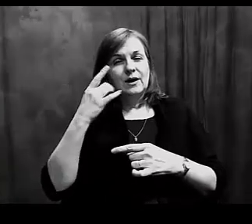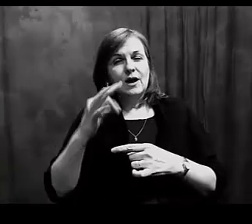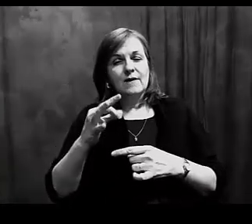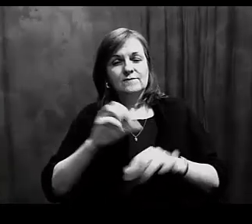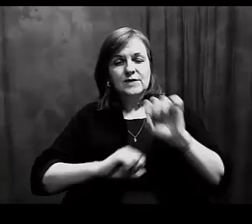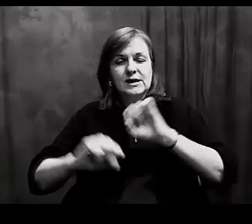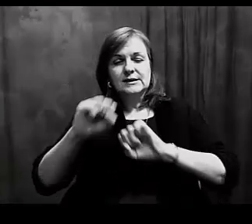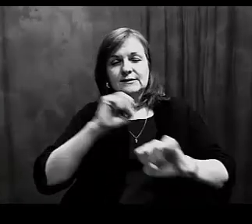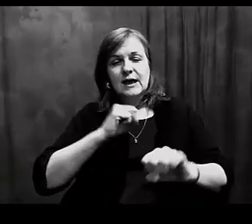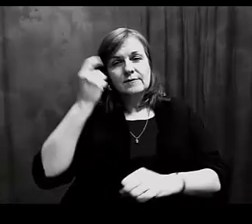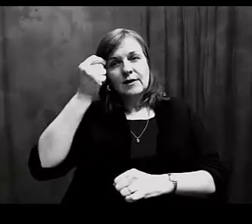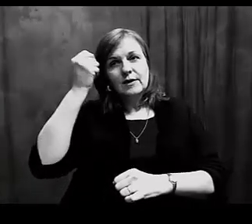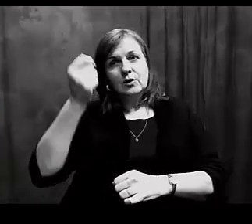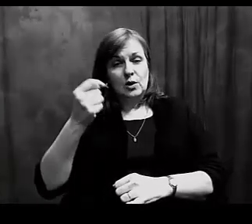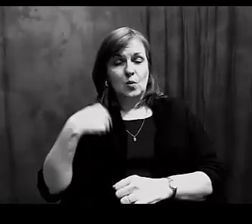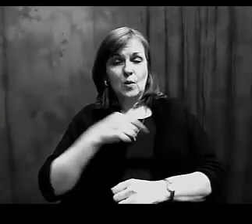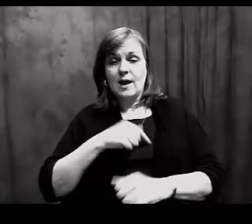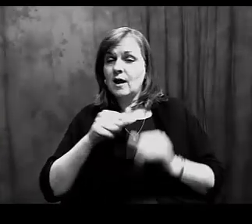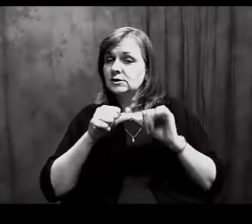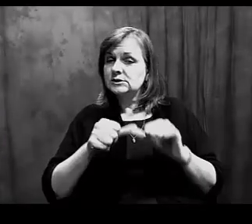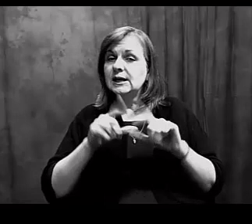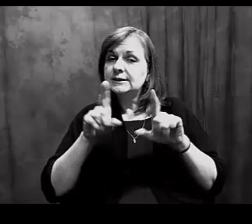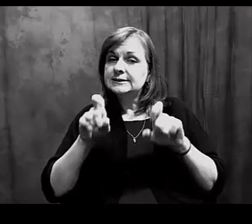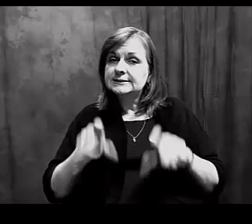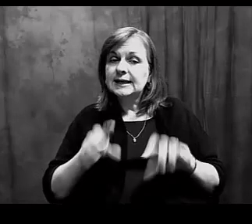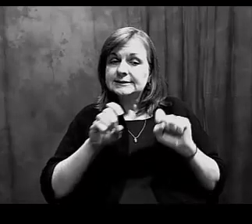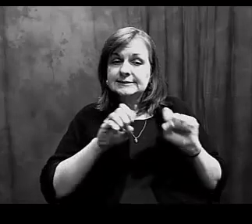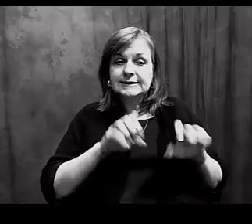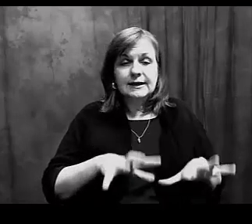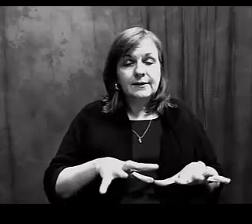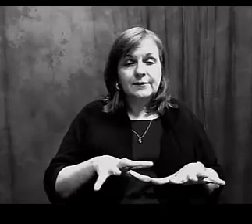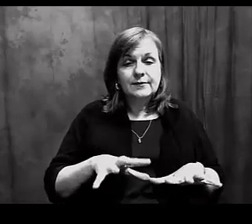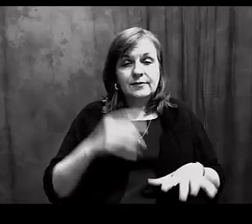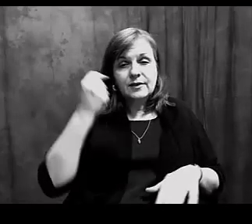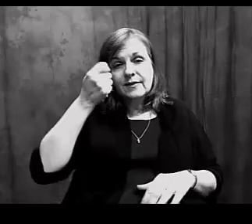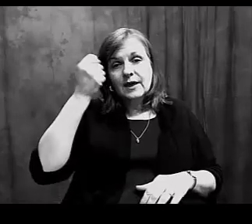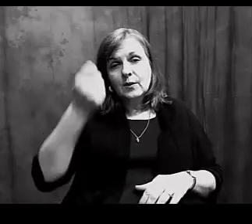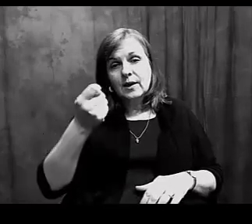look at this as a scientific theory we have to keep in mind that we are still testing